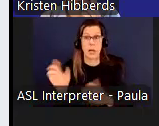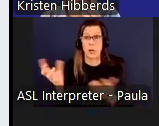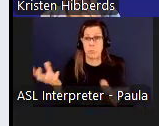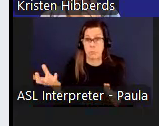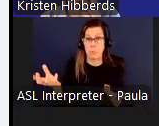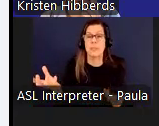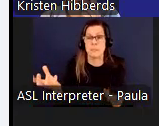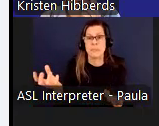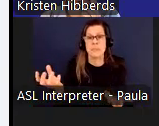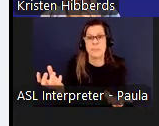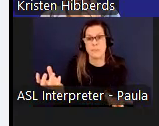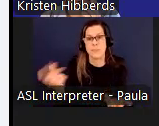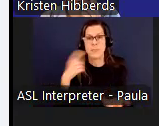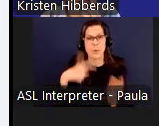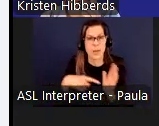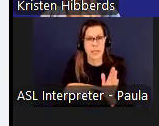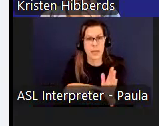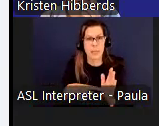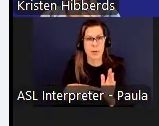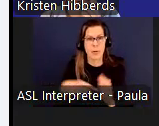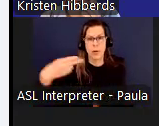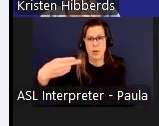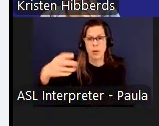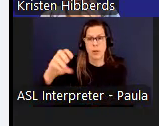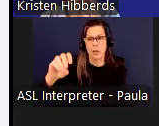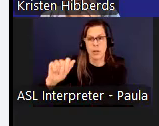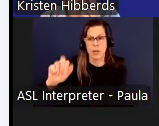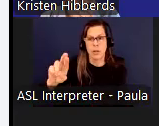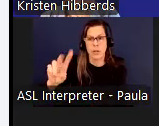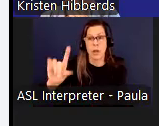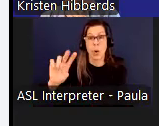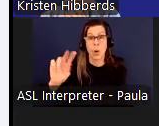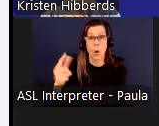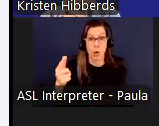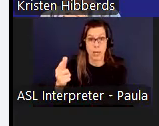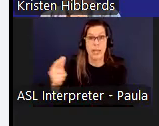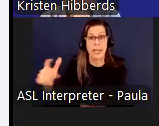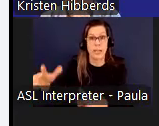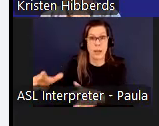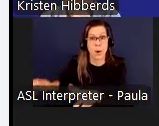And that's for example, hoarding. Hoarding seems to be a very big issue these days.